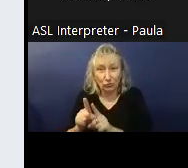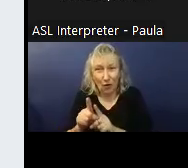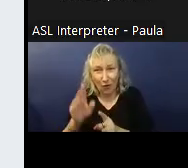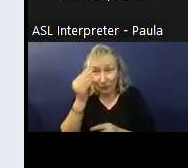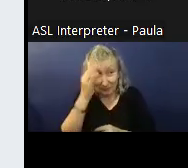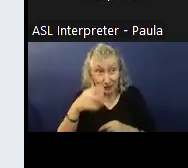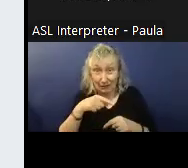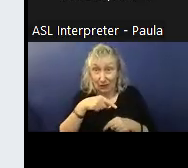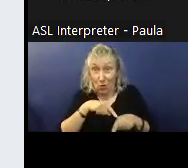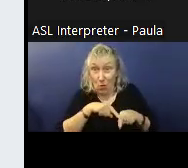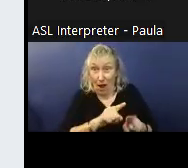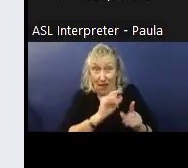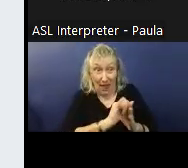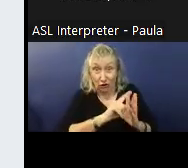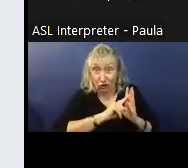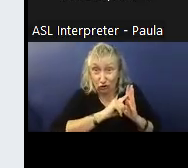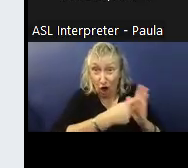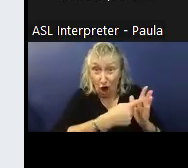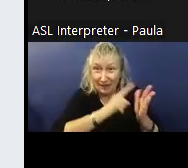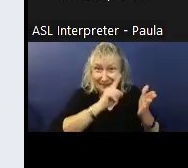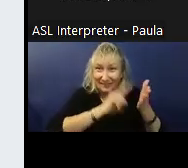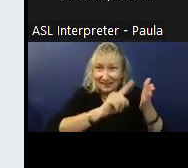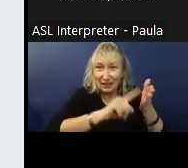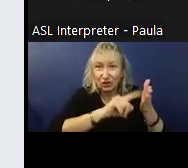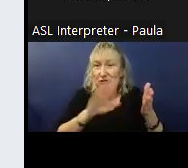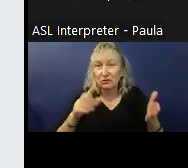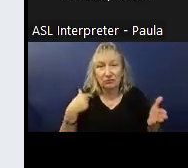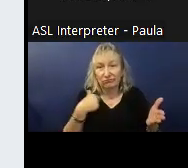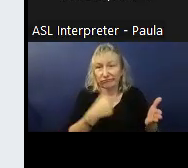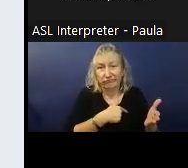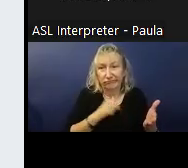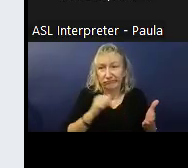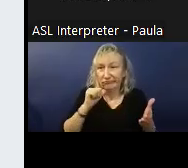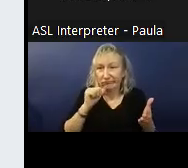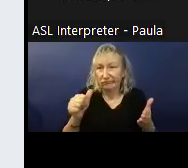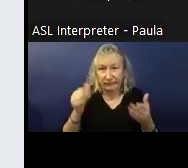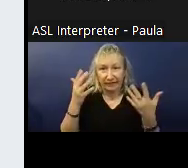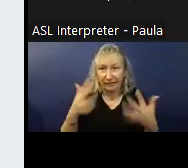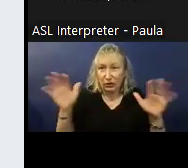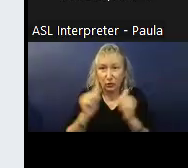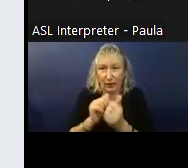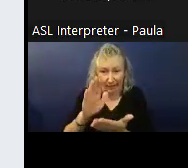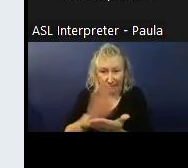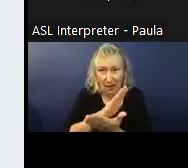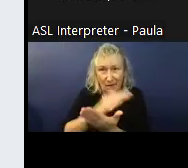there may not that we're not even going to have a report because we're still in that active investigation.